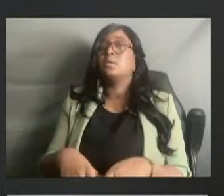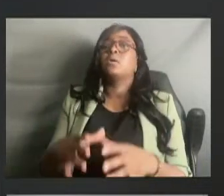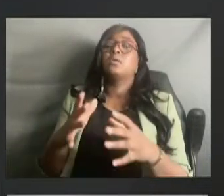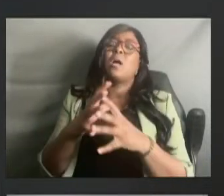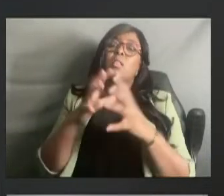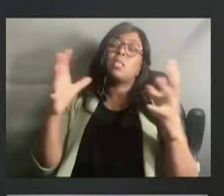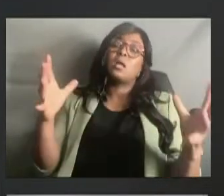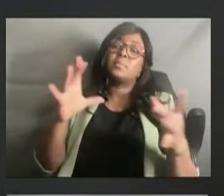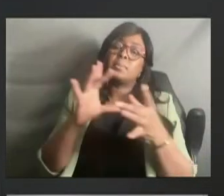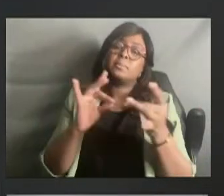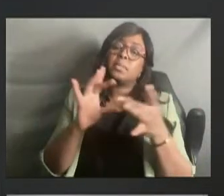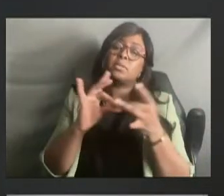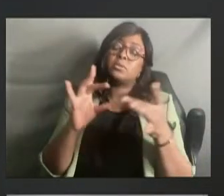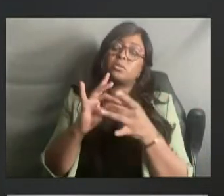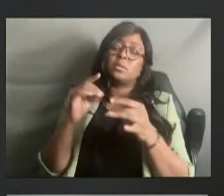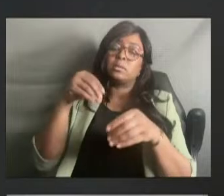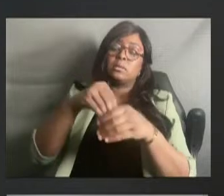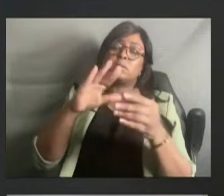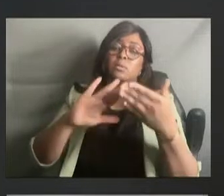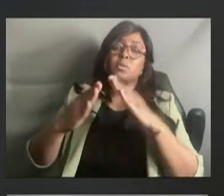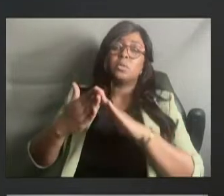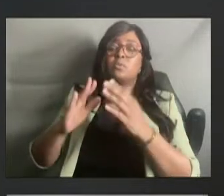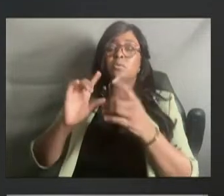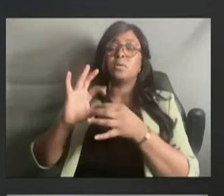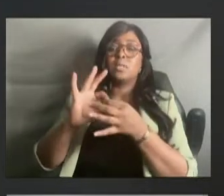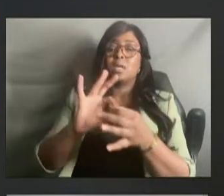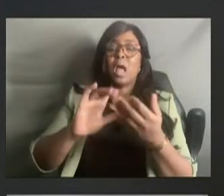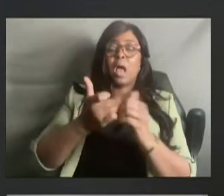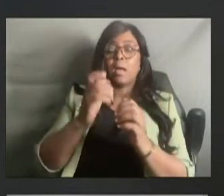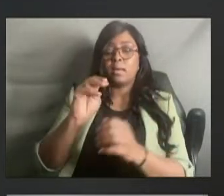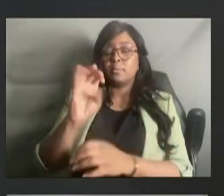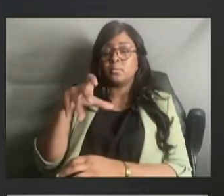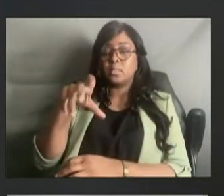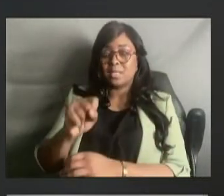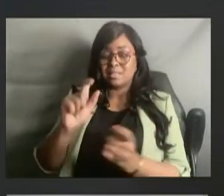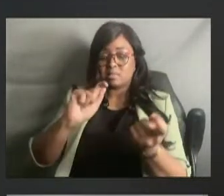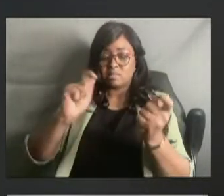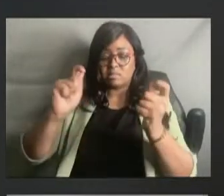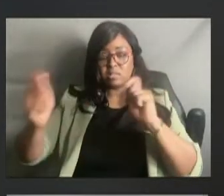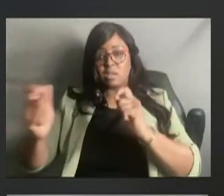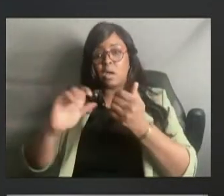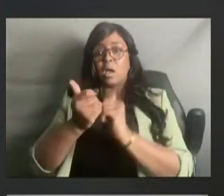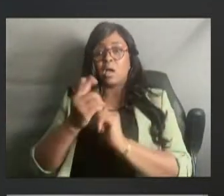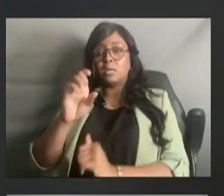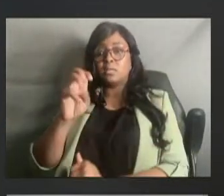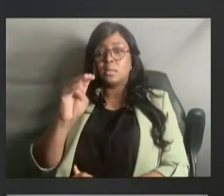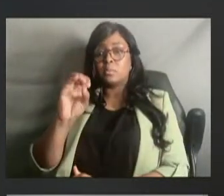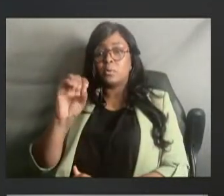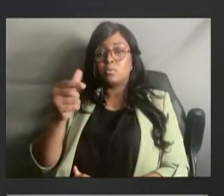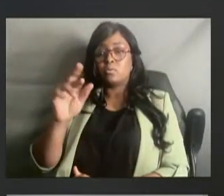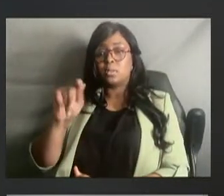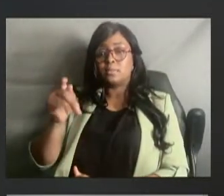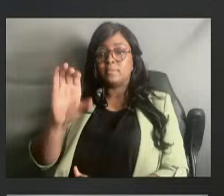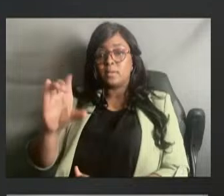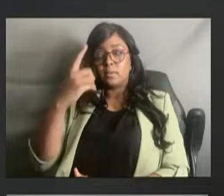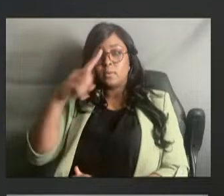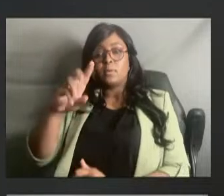advance to the next slide. A lot's been said in the community